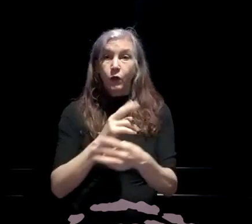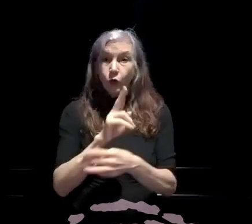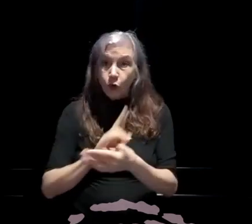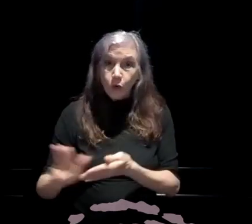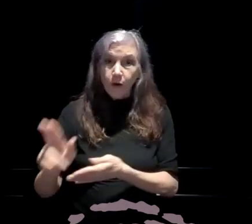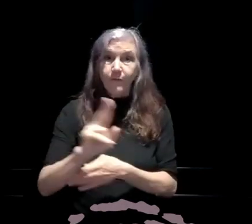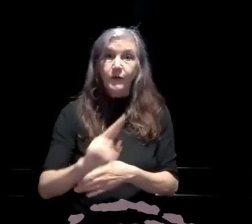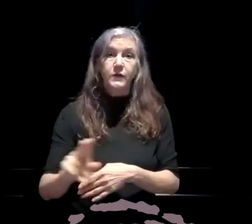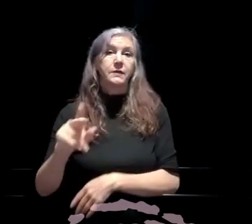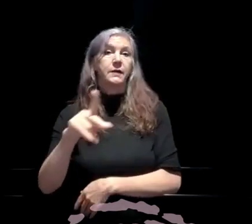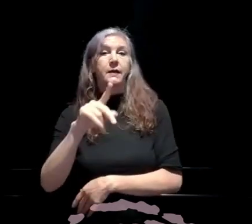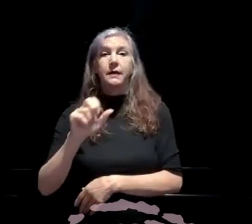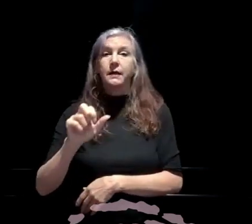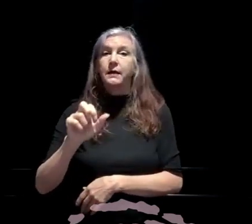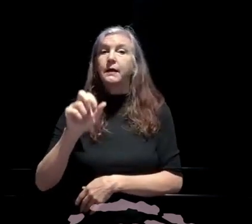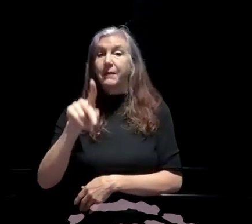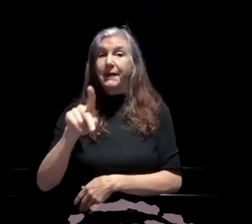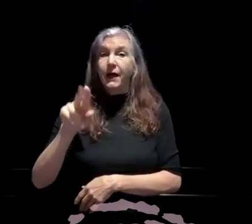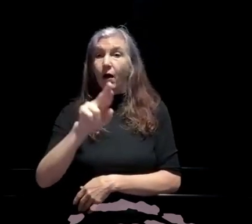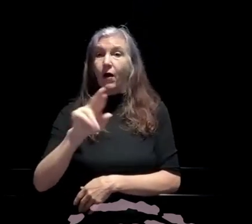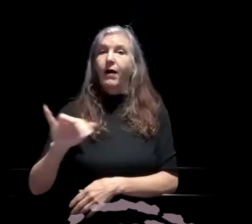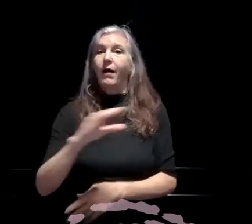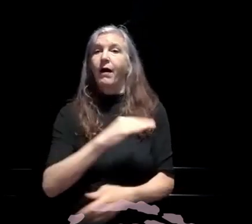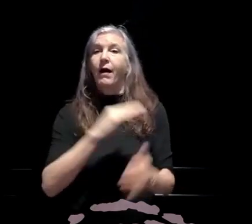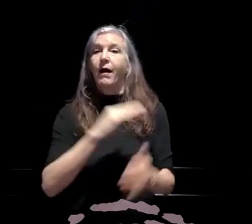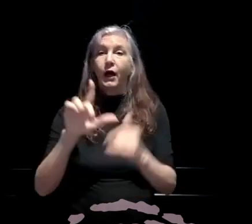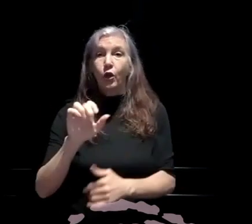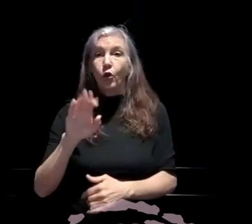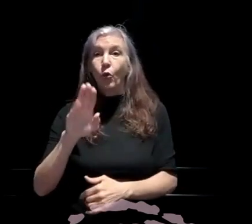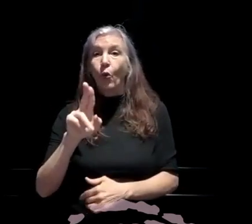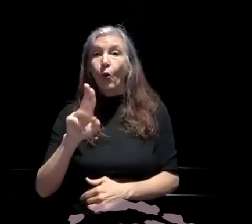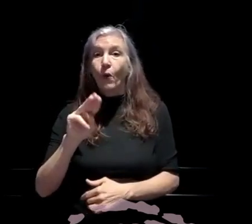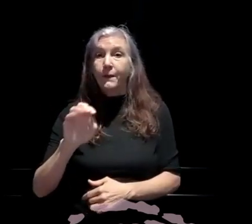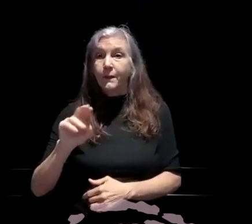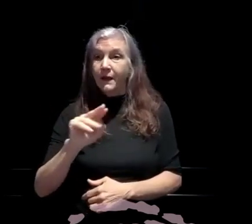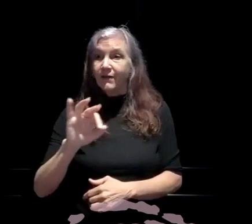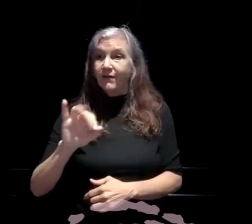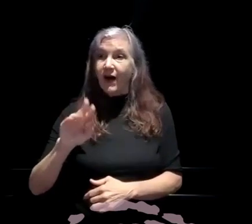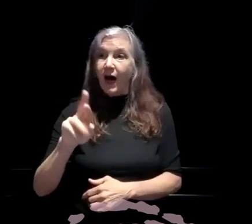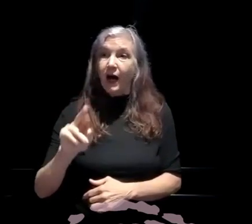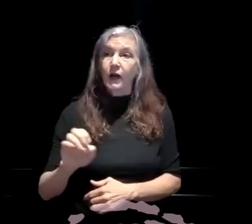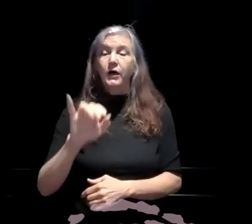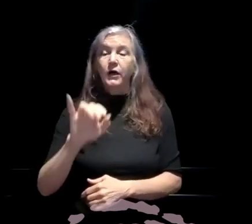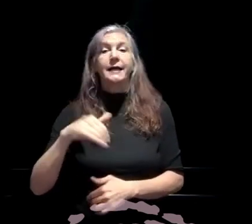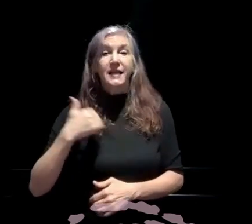And of course, our in-kind sponsors the ever brilliant Jason Buckland and ideal printers.